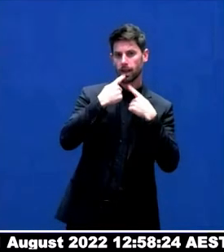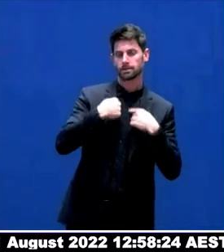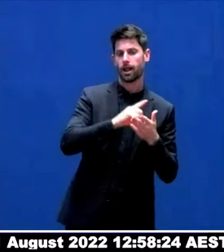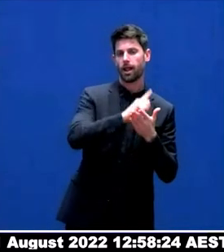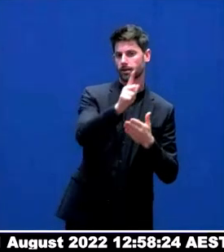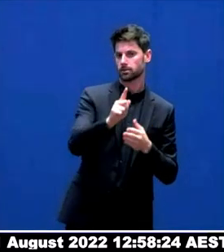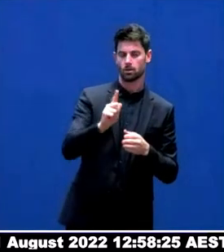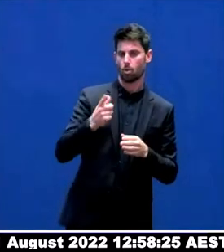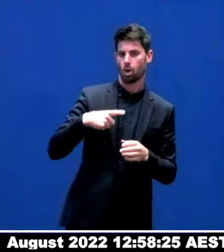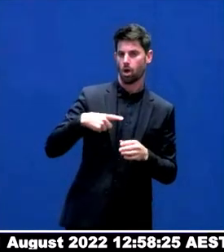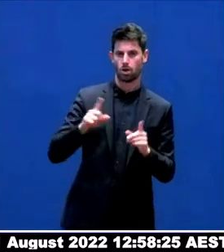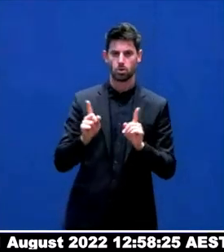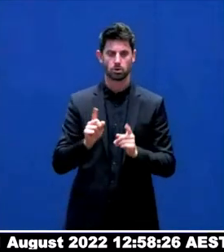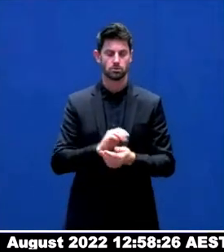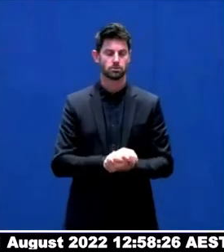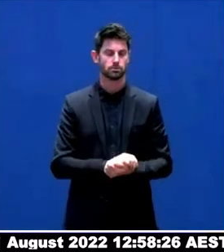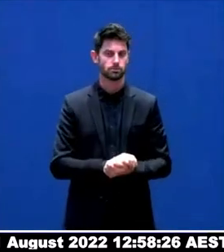Alright. Thank you. Well, then, thank you very much.